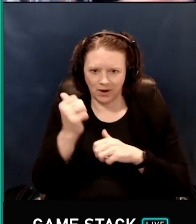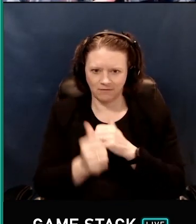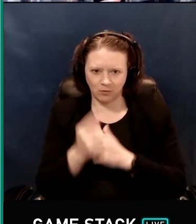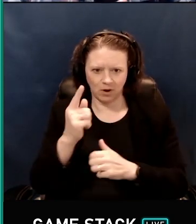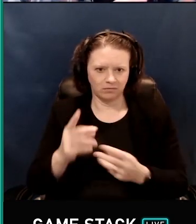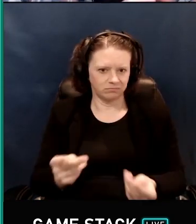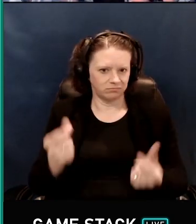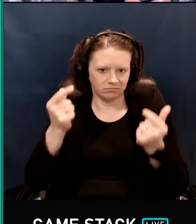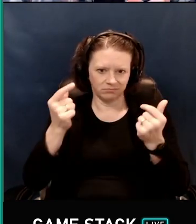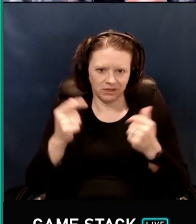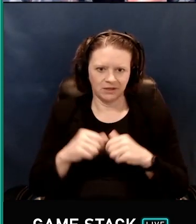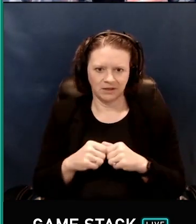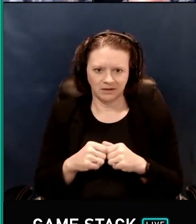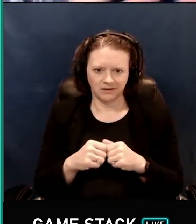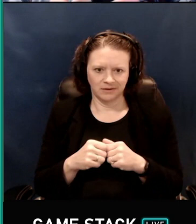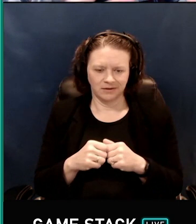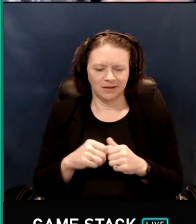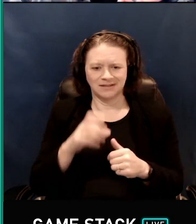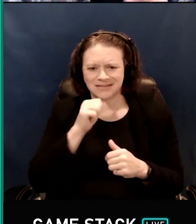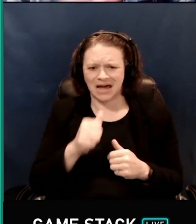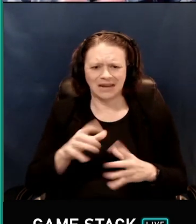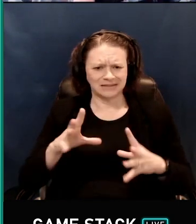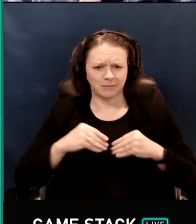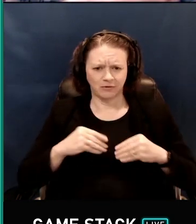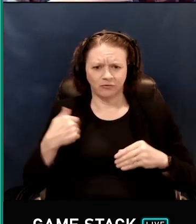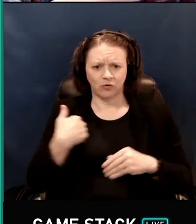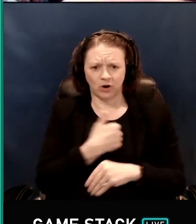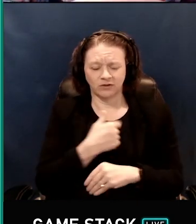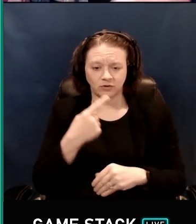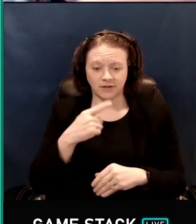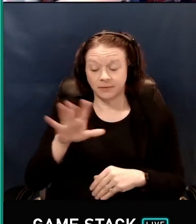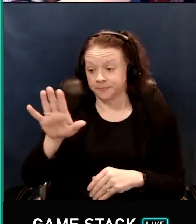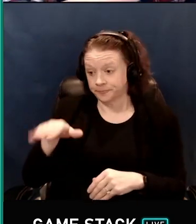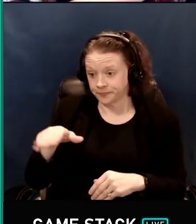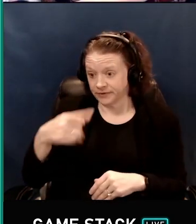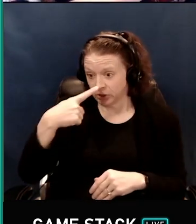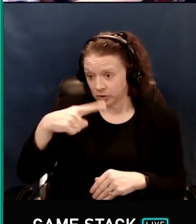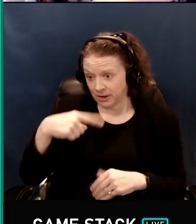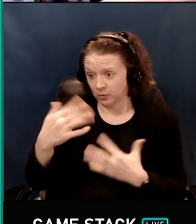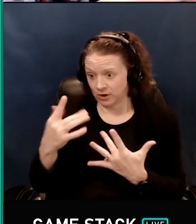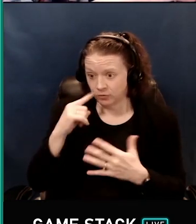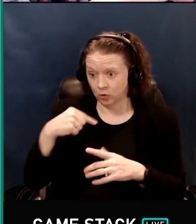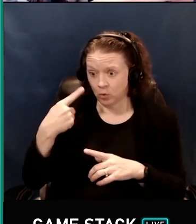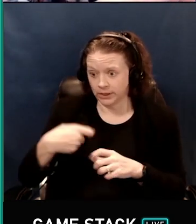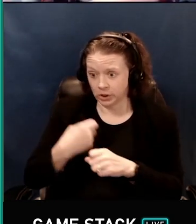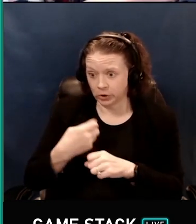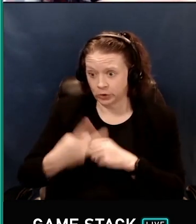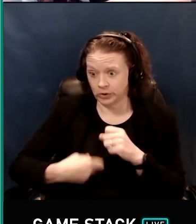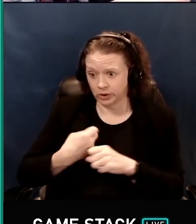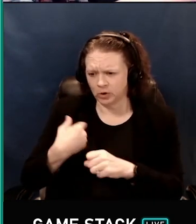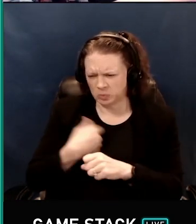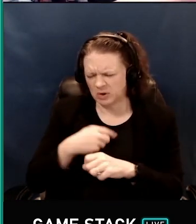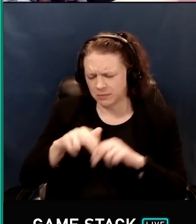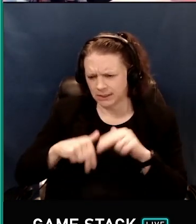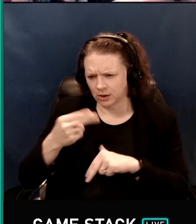It's essentially unacceptable for us to say, as an industry, please wait a couple of years, we're going to go build hardware, wait for that to arrive,